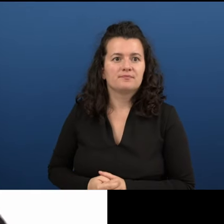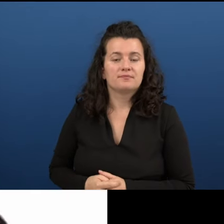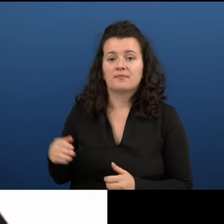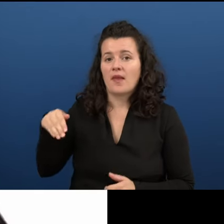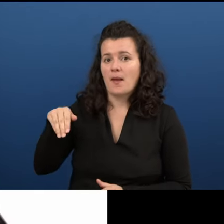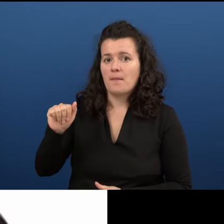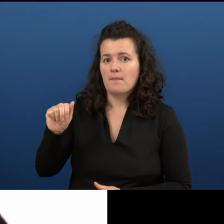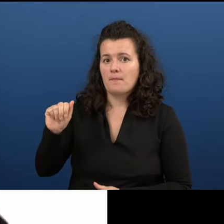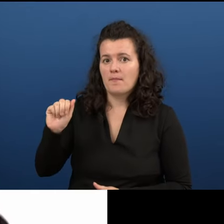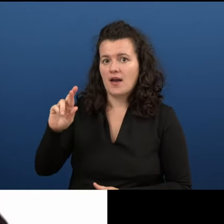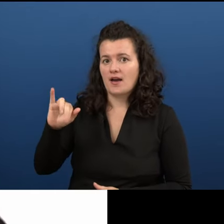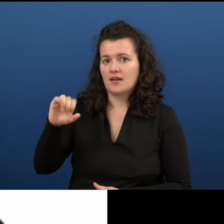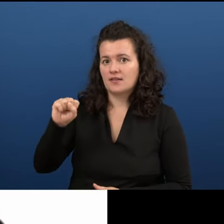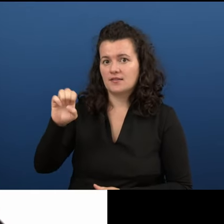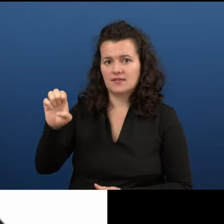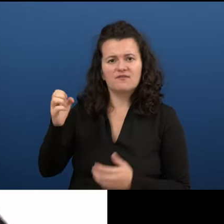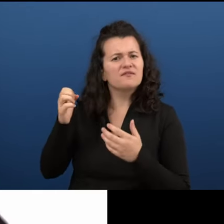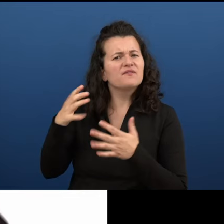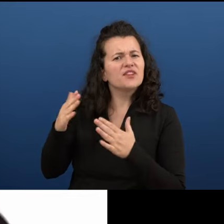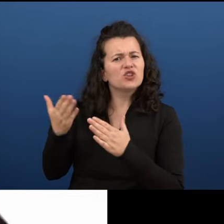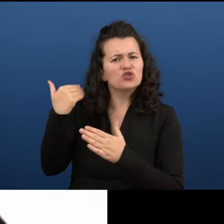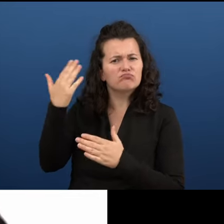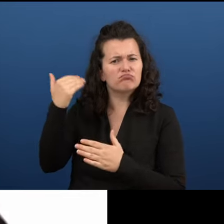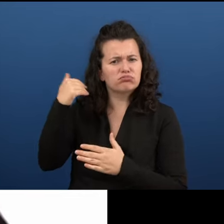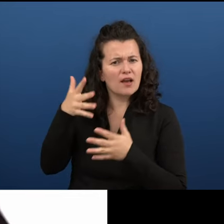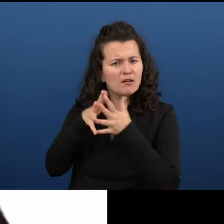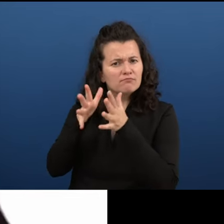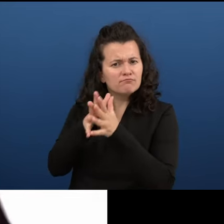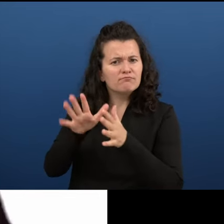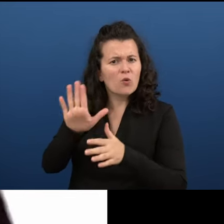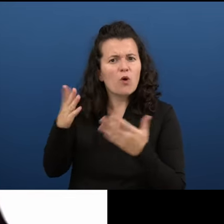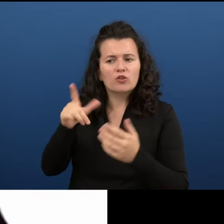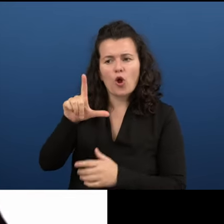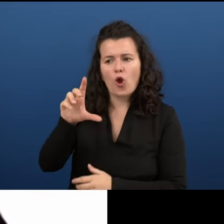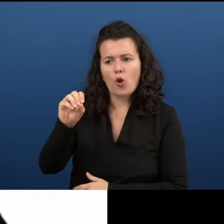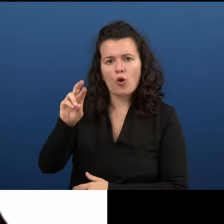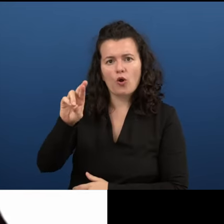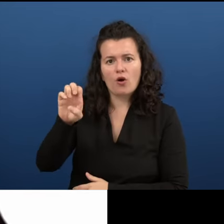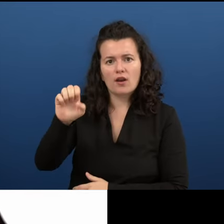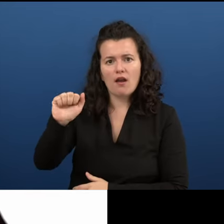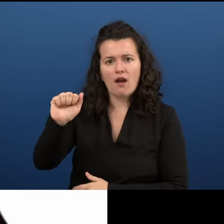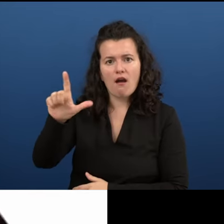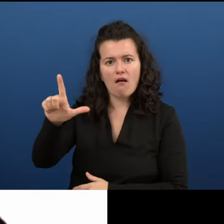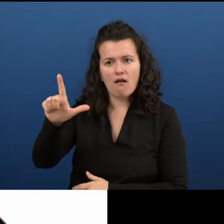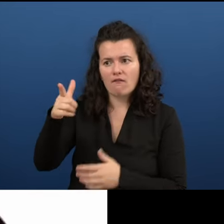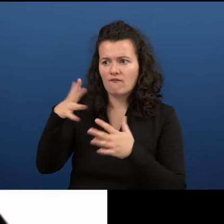to focus a lot on the situation on the cap on the console please also so silly.